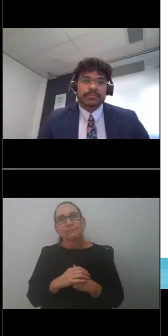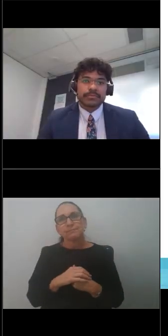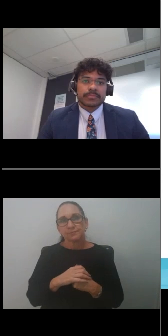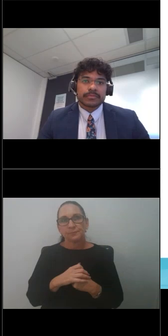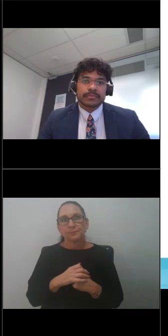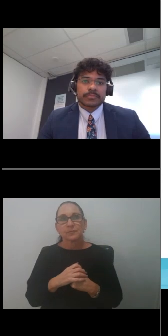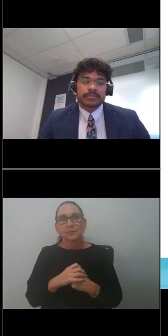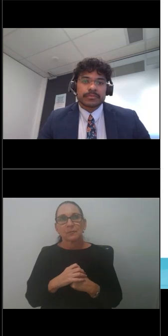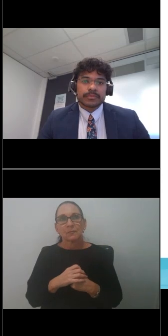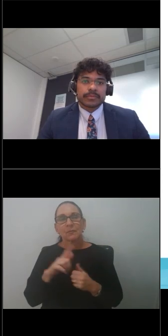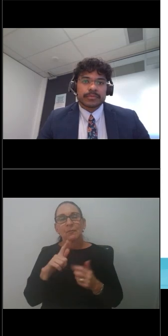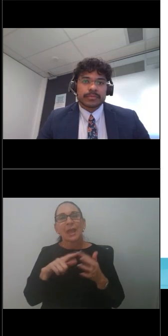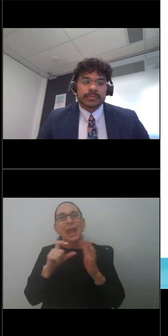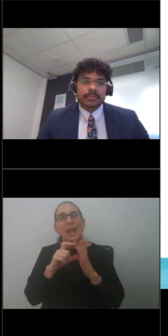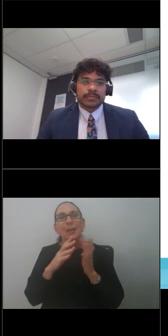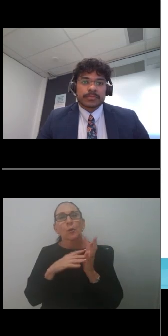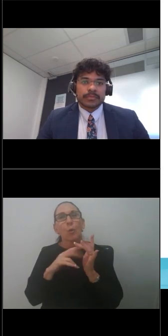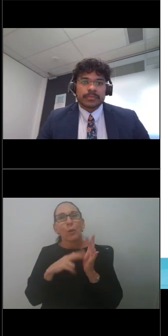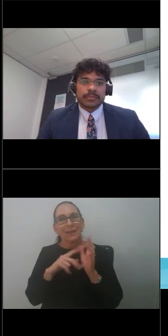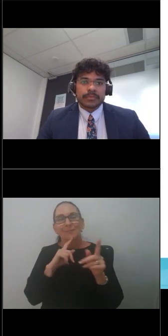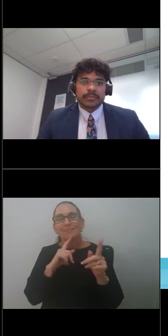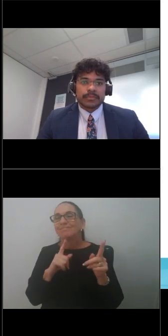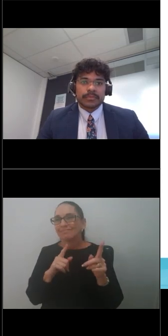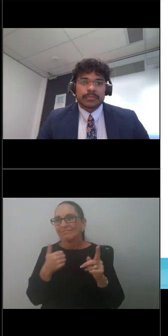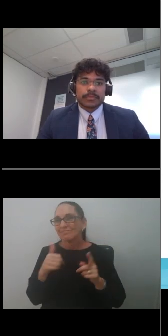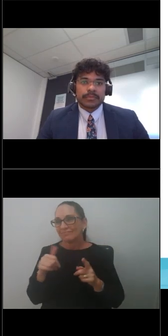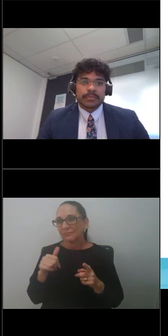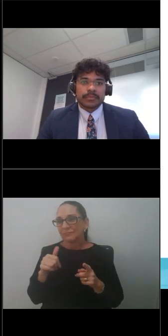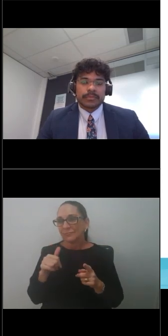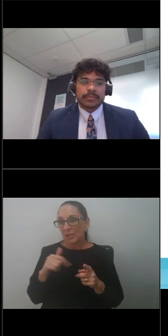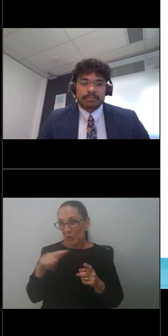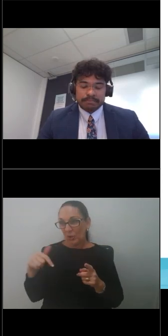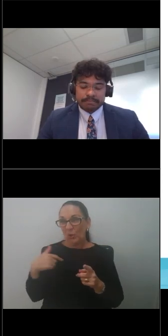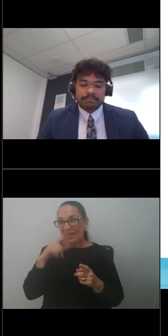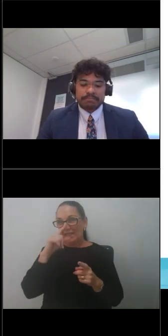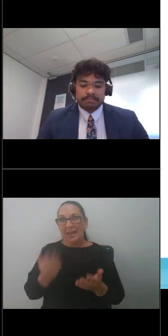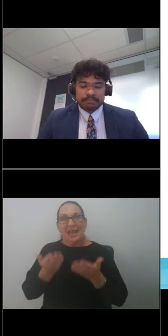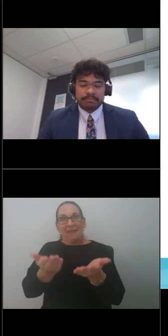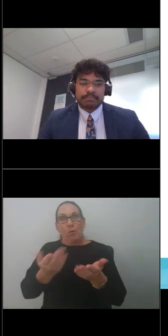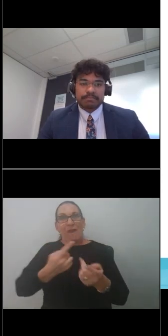think um we can give you information and people generally can take information and you can you